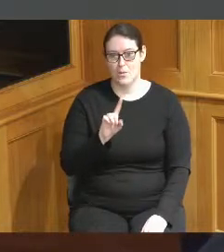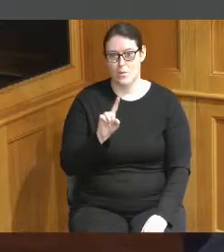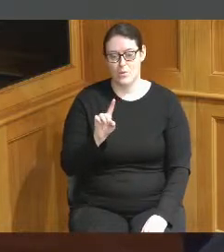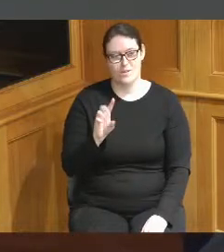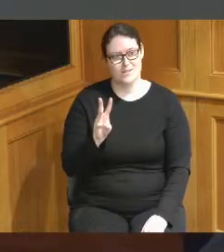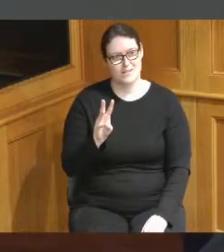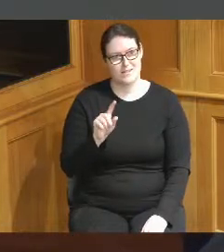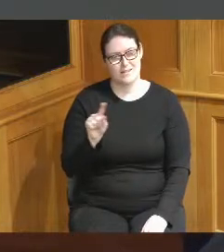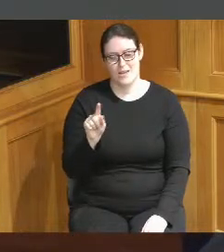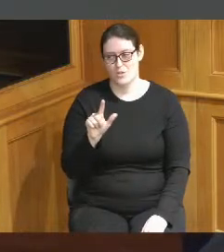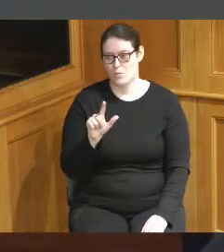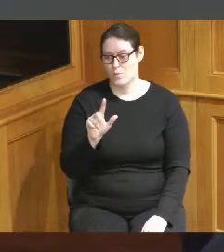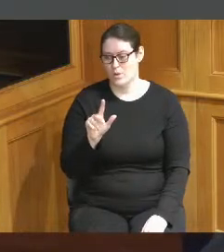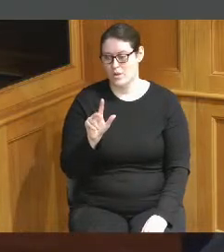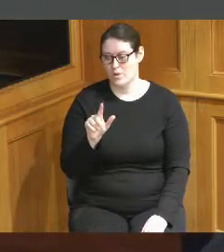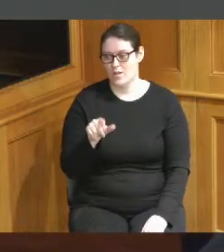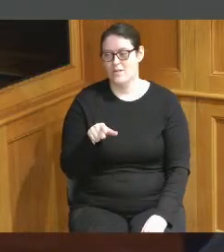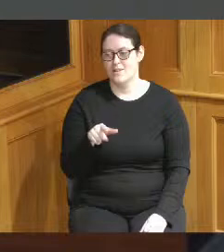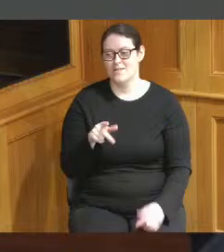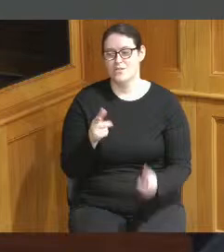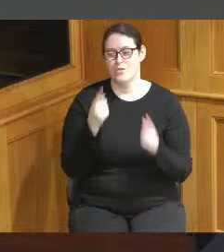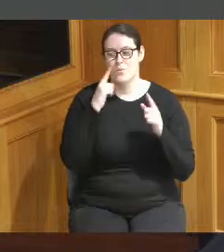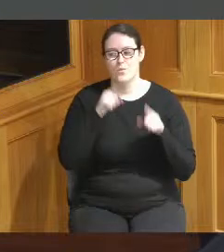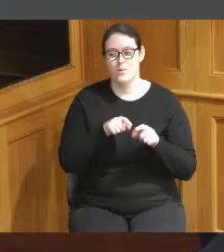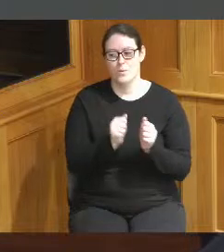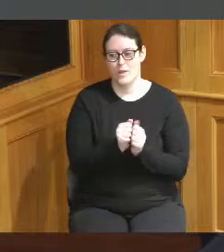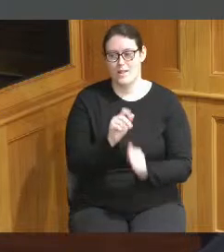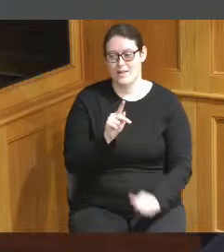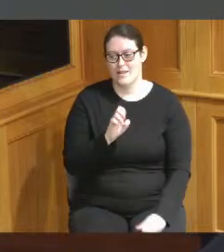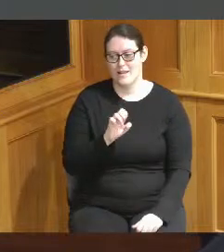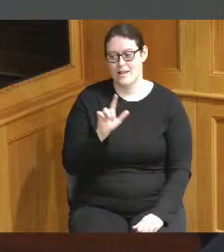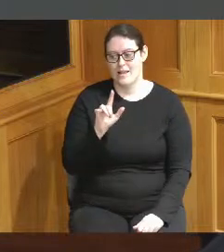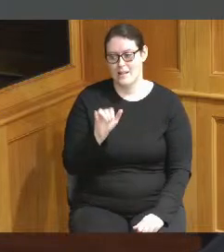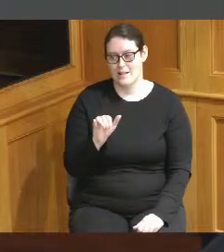opening day we gave a shout out to Neil and the Luken family it was great to see see them and what